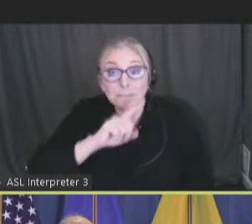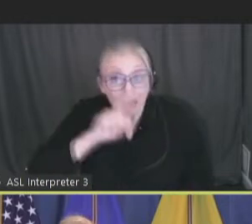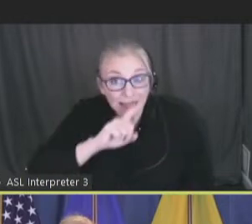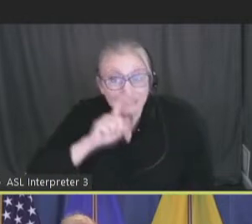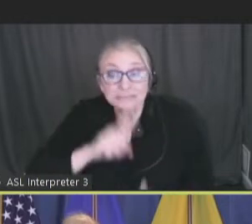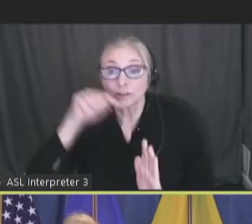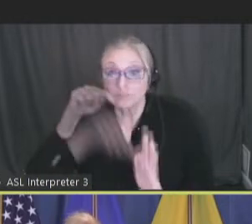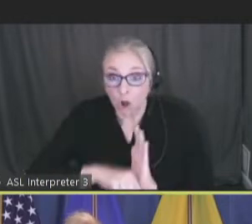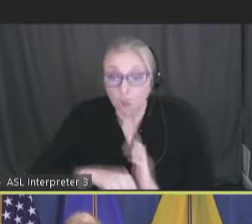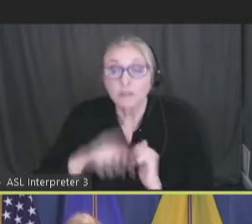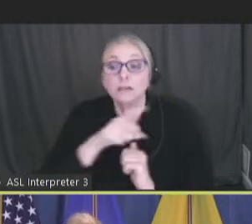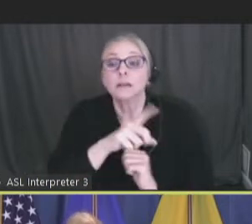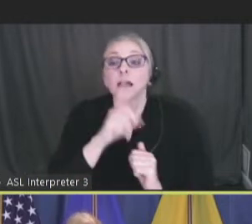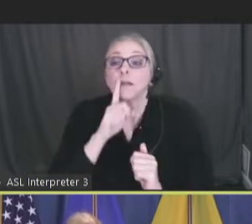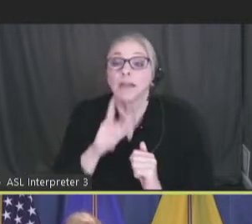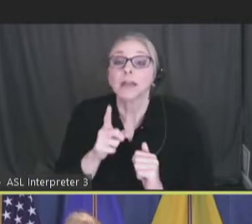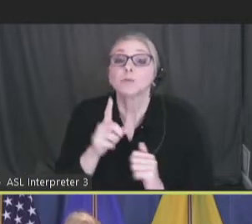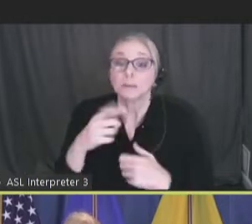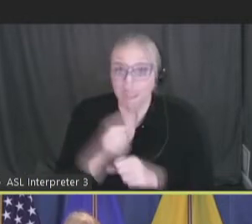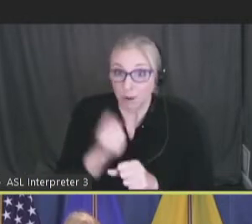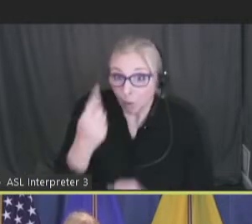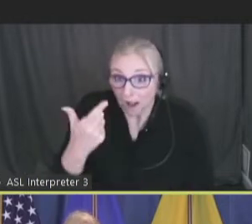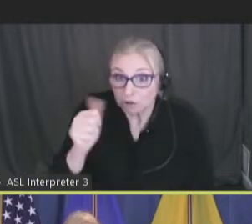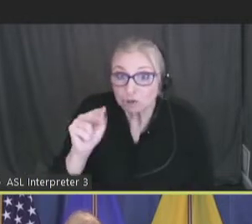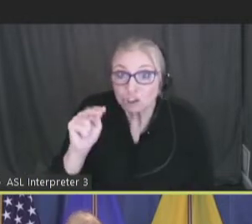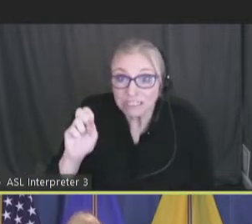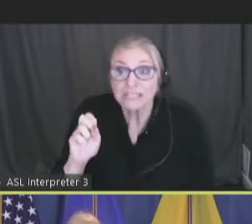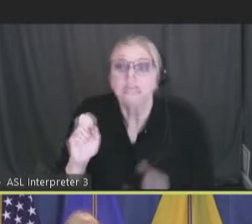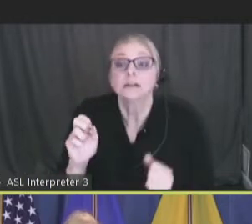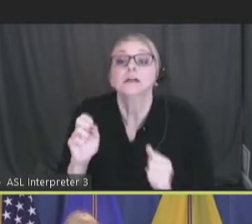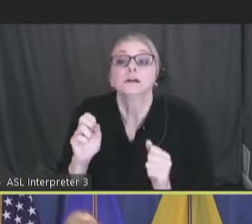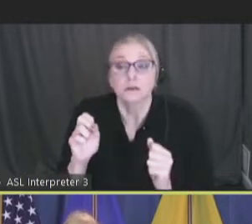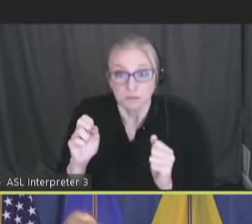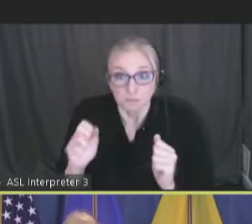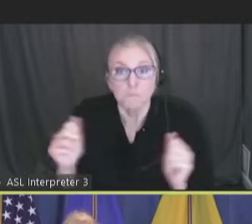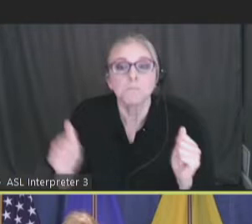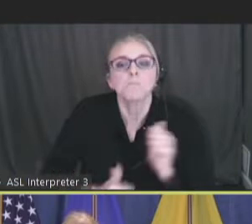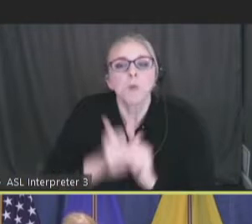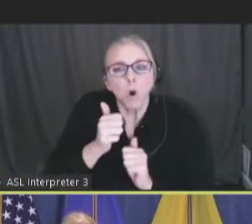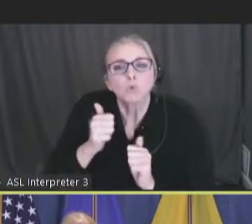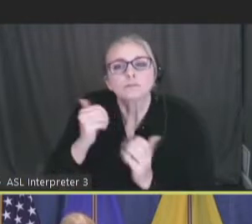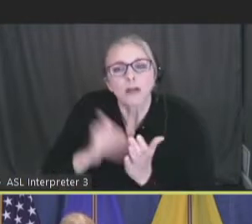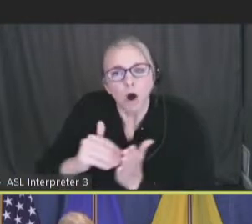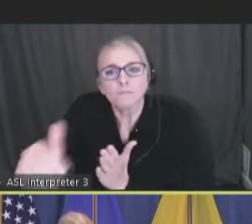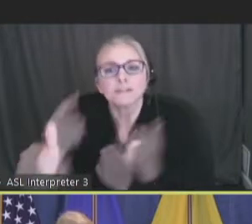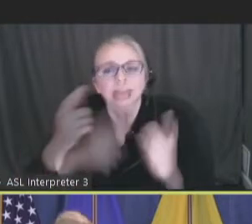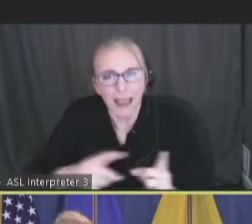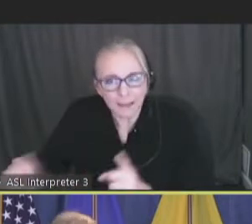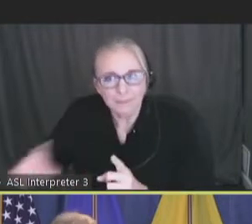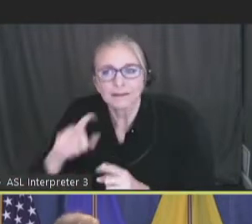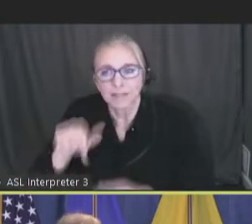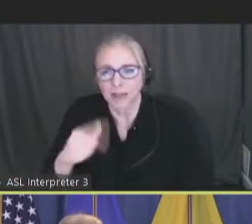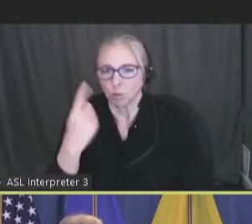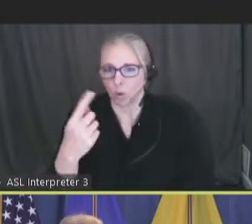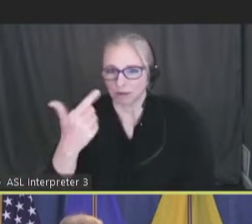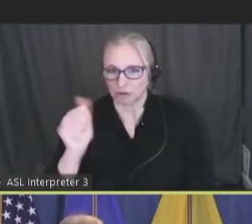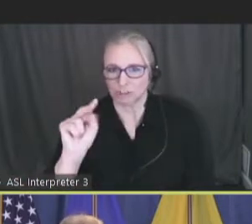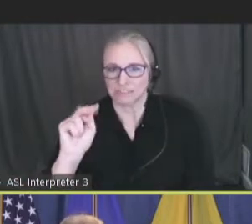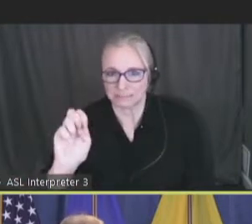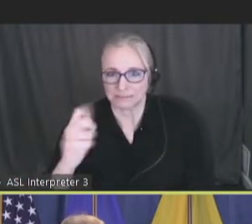we made a single gene, where we combined the most immunogenic regions of these three inserts. Then